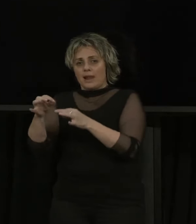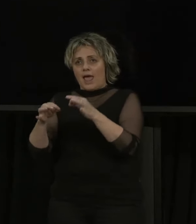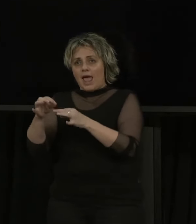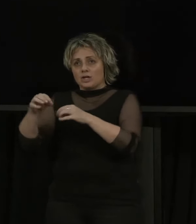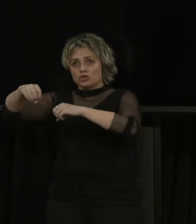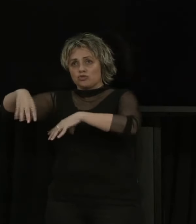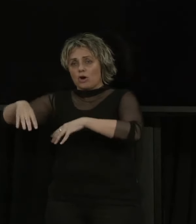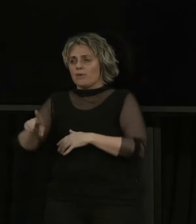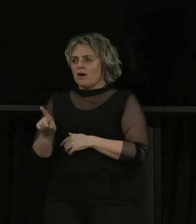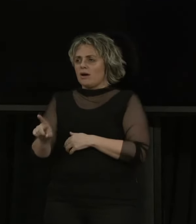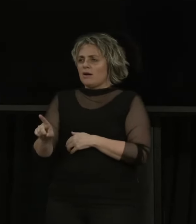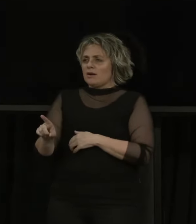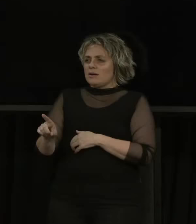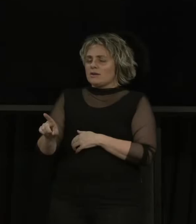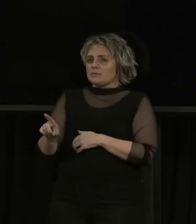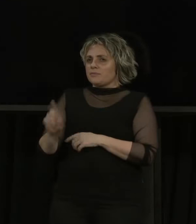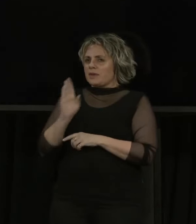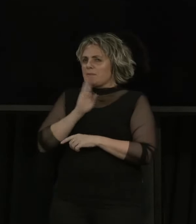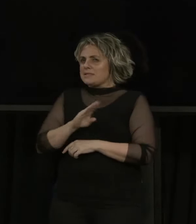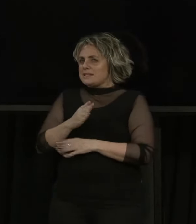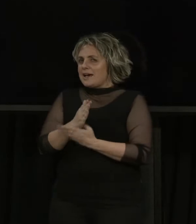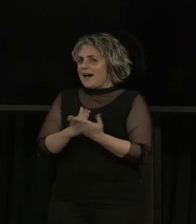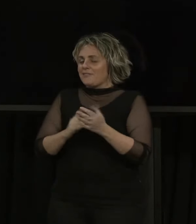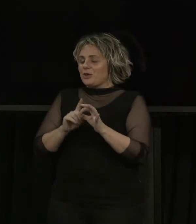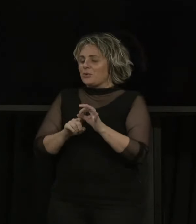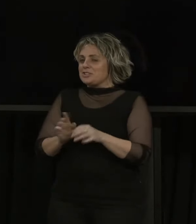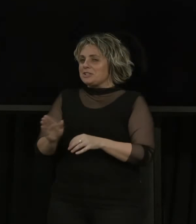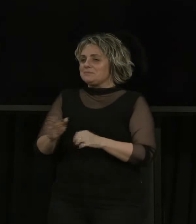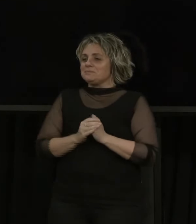if that has an